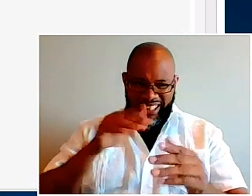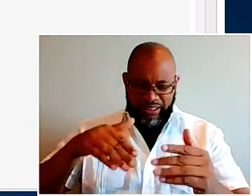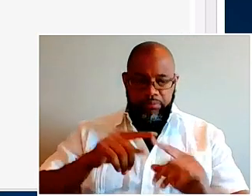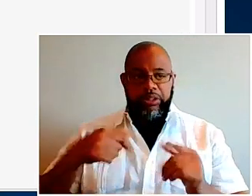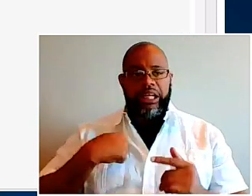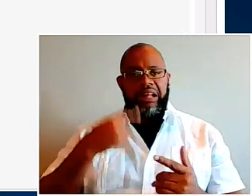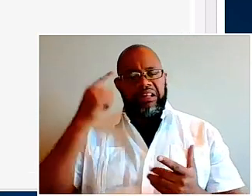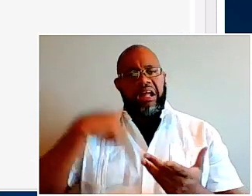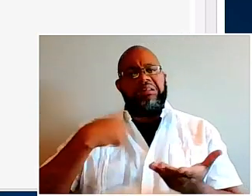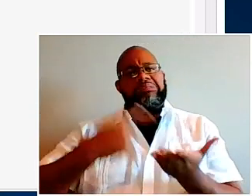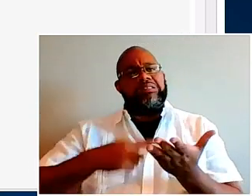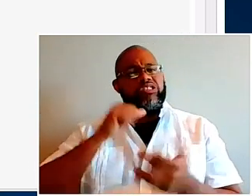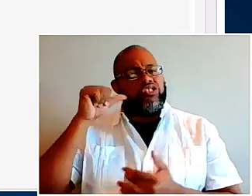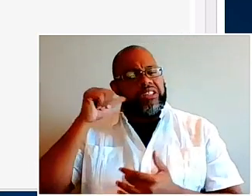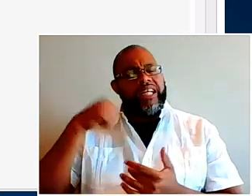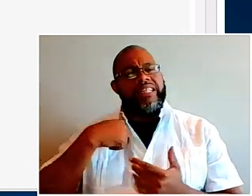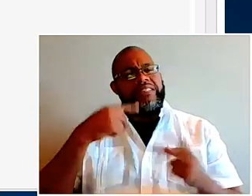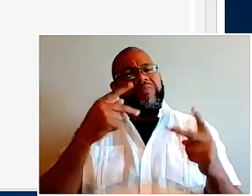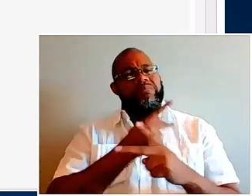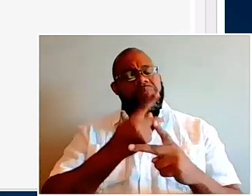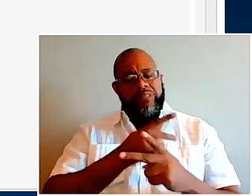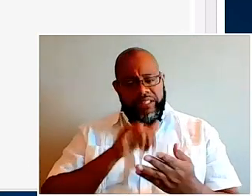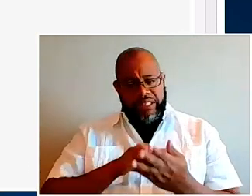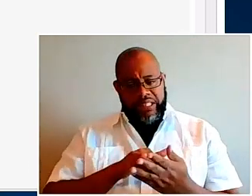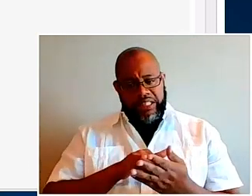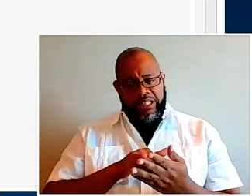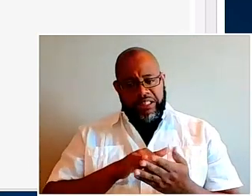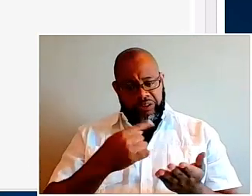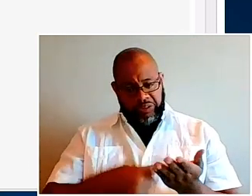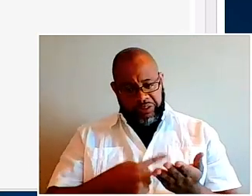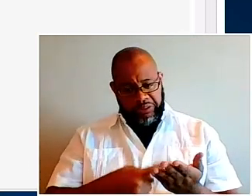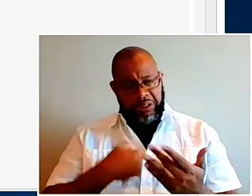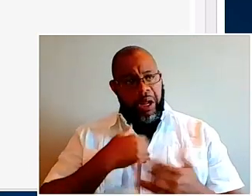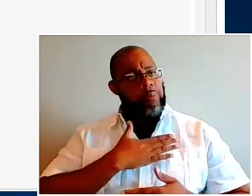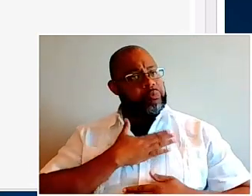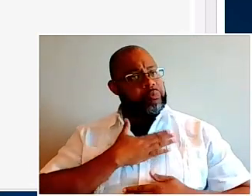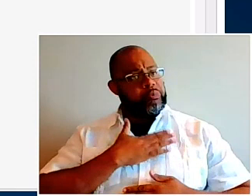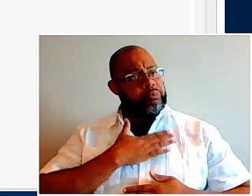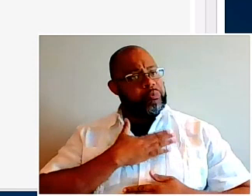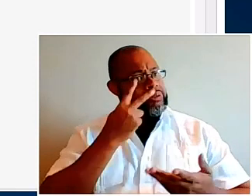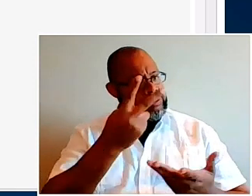yesterday I was pleased with the tenor of the discussion and the nature of the